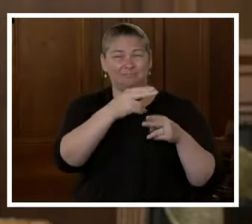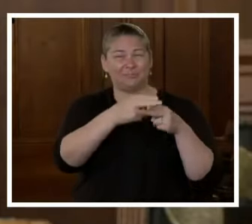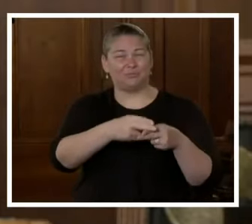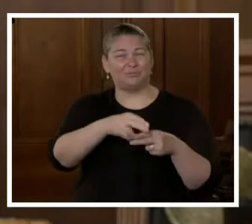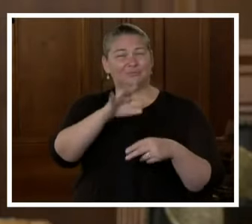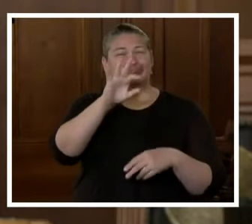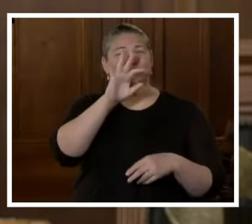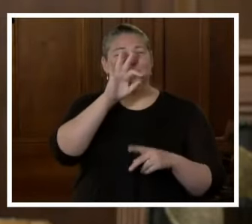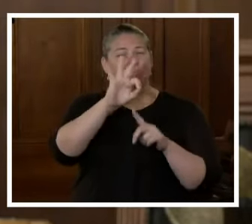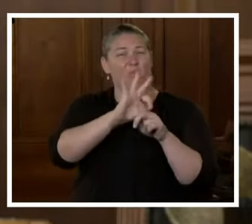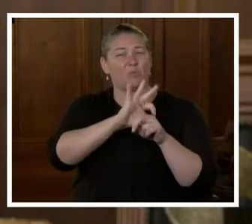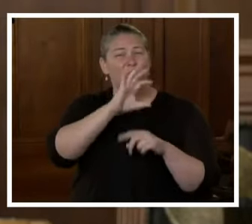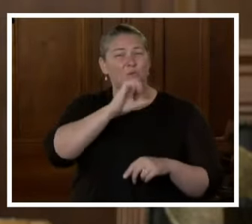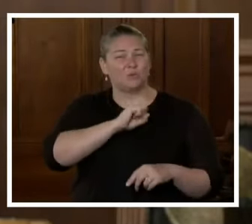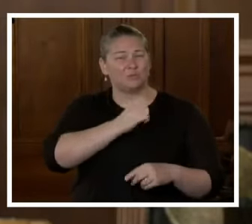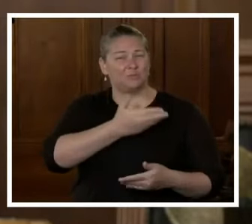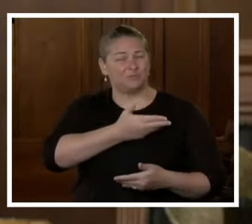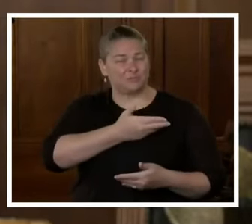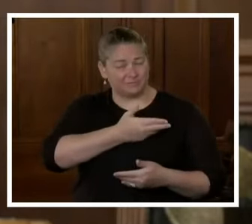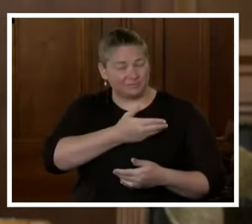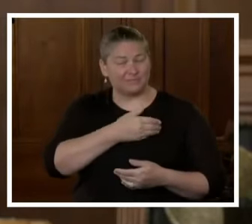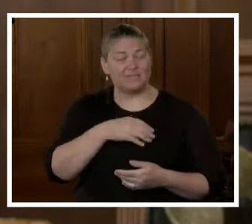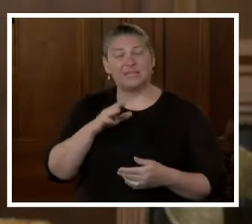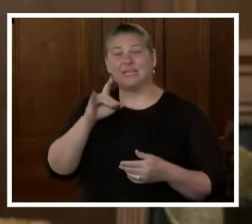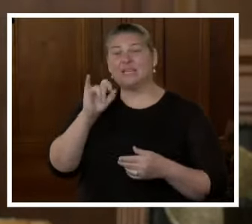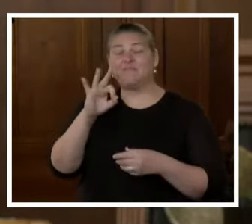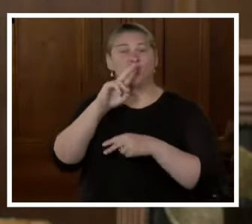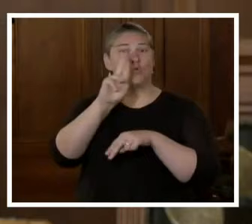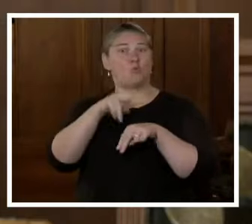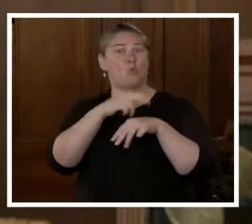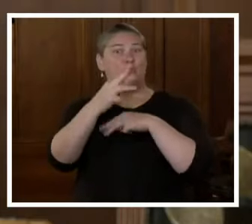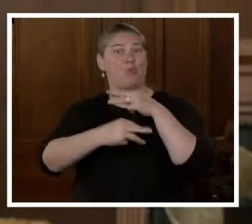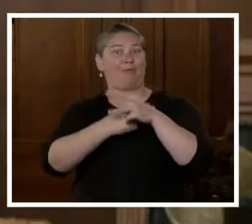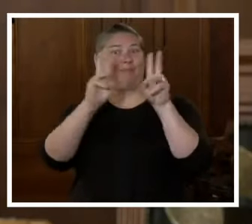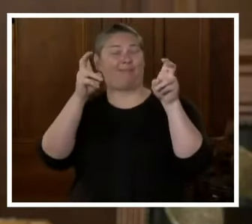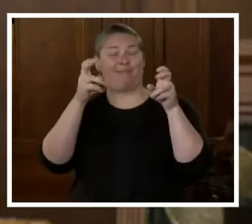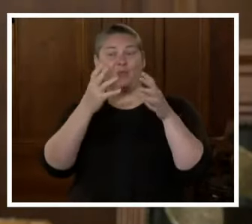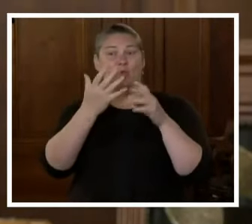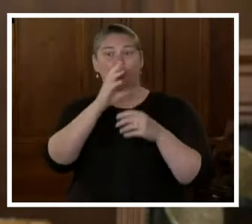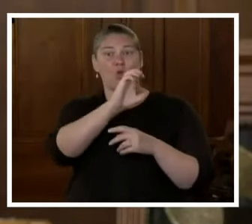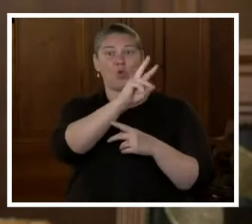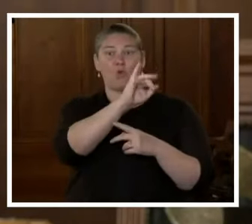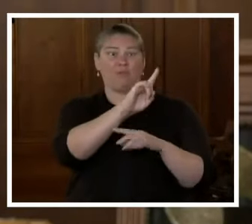INFLAMMATORY SYNDROME THAT SOME CHILDREN DEVELOP IS PARTICULARLY